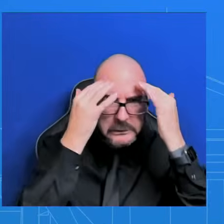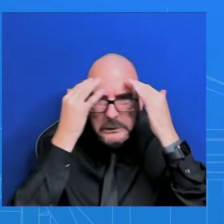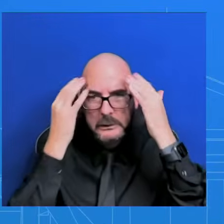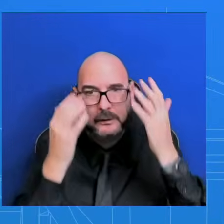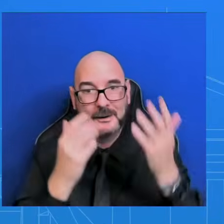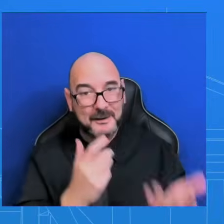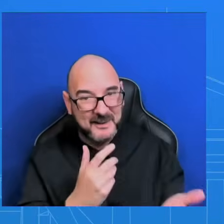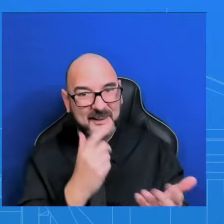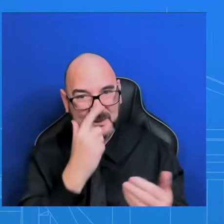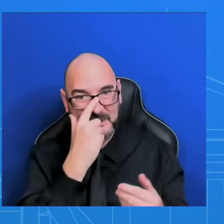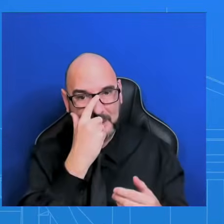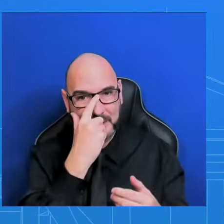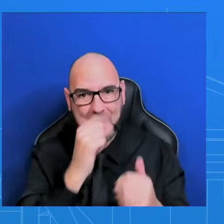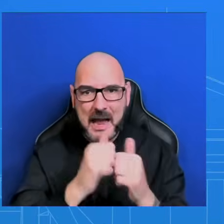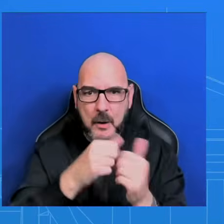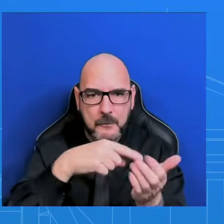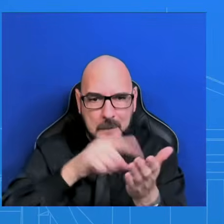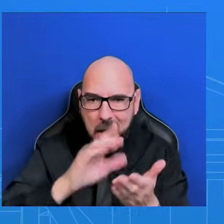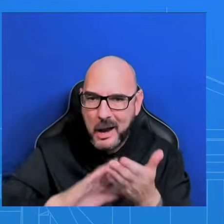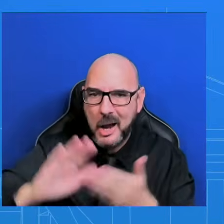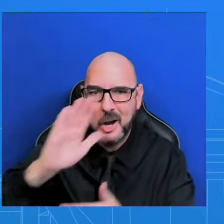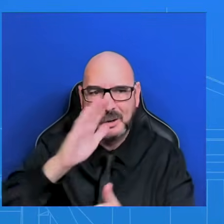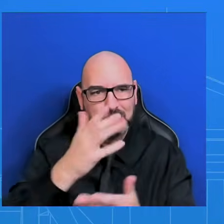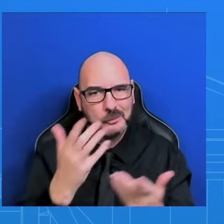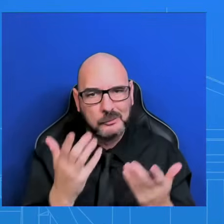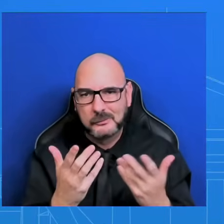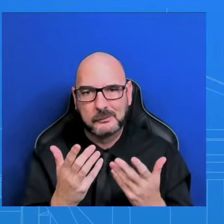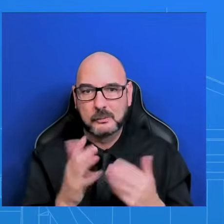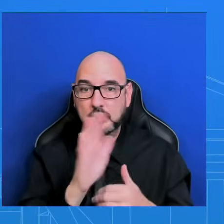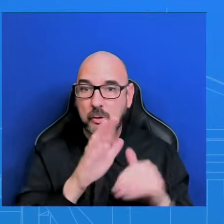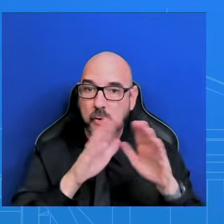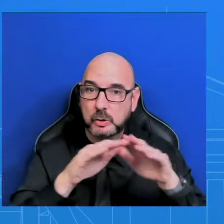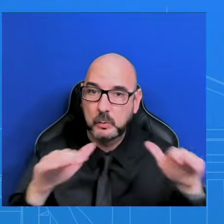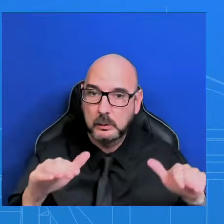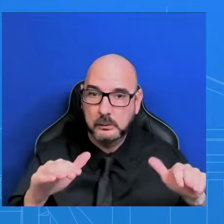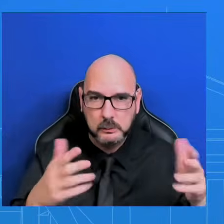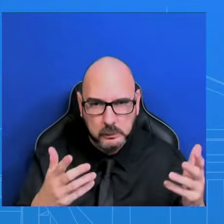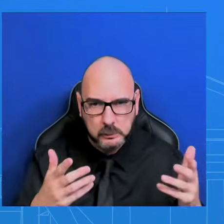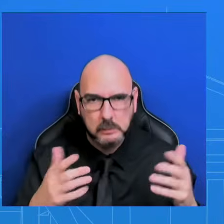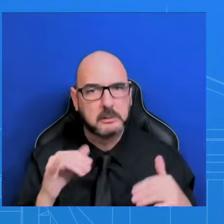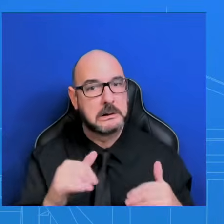for your kid that's going to college? And these are difficult conversations that American families have every month.